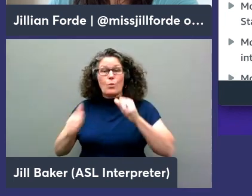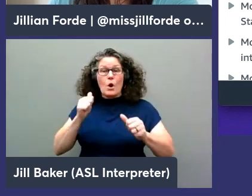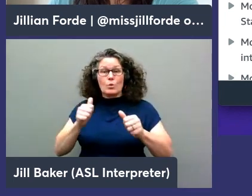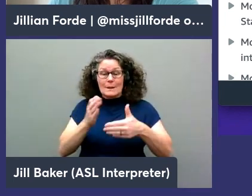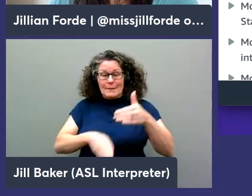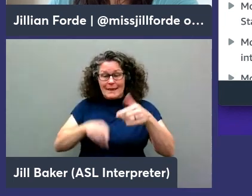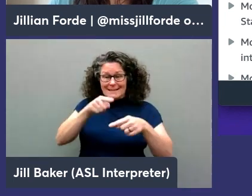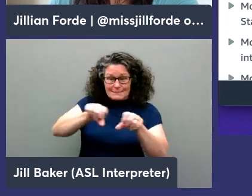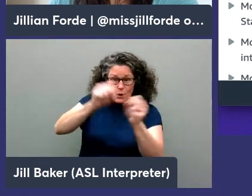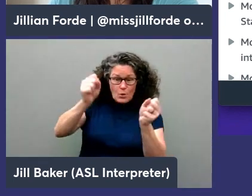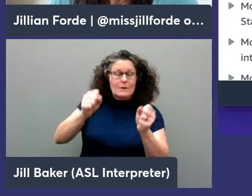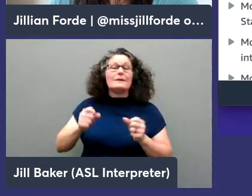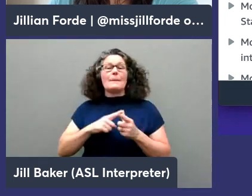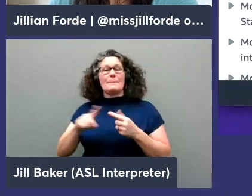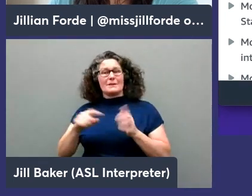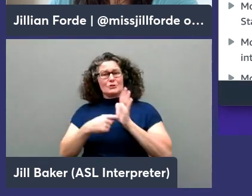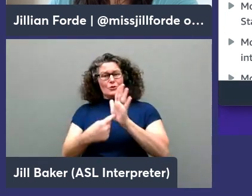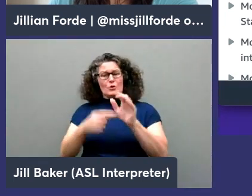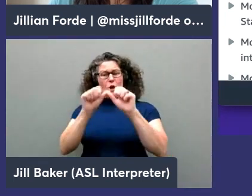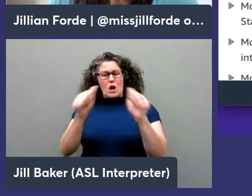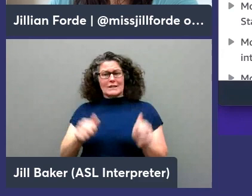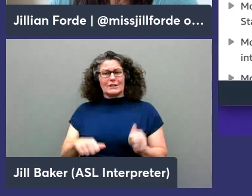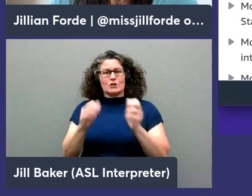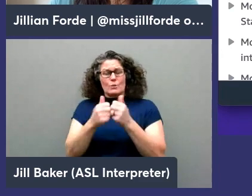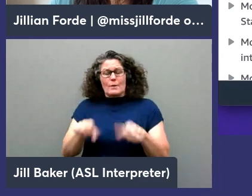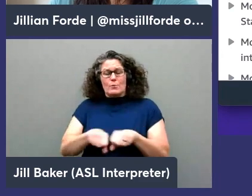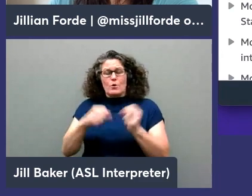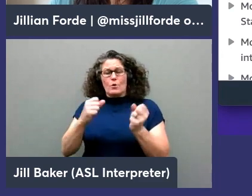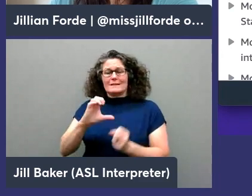show you an architecture with a broken circuit, and then we're gonna complete the circuit.